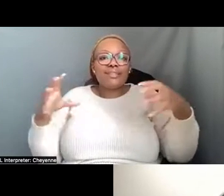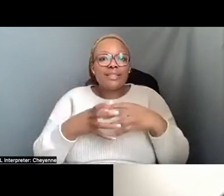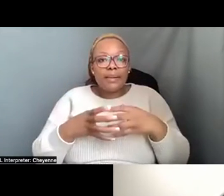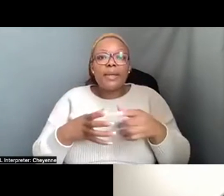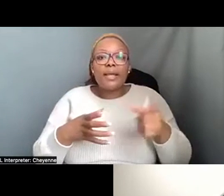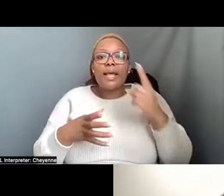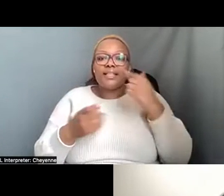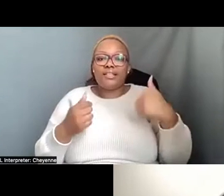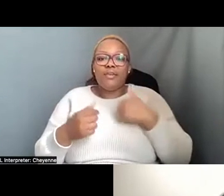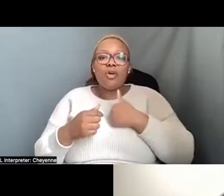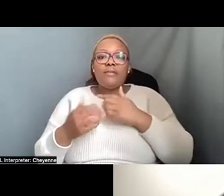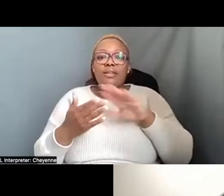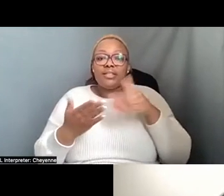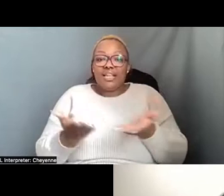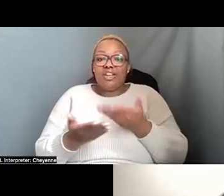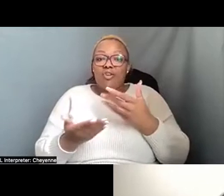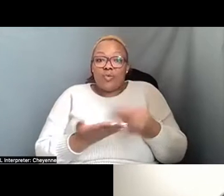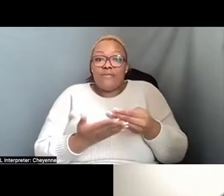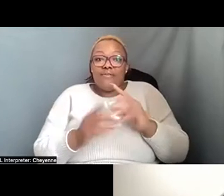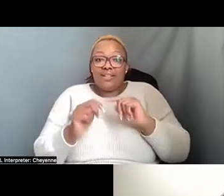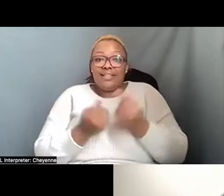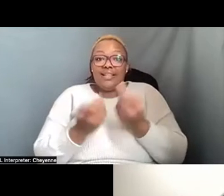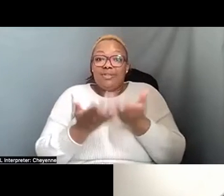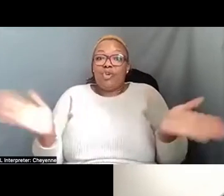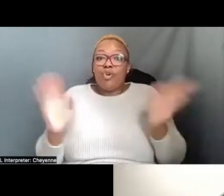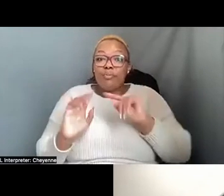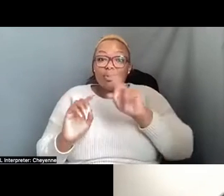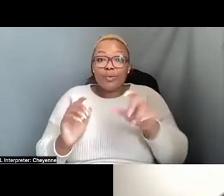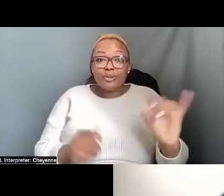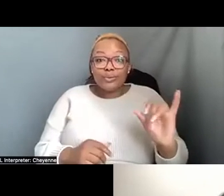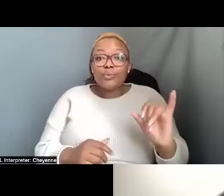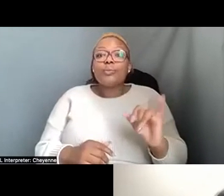Because these for all of us on funds team is an open question as well.